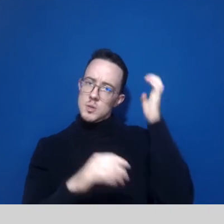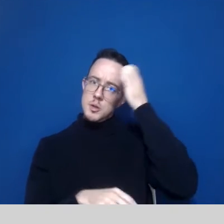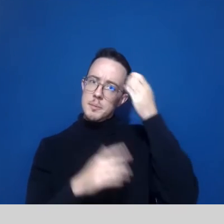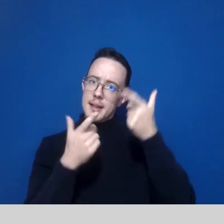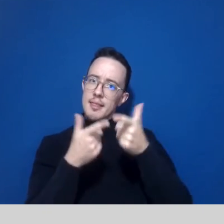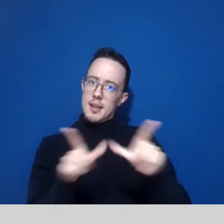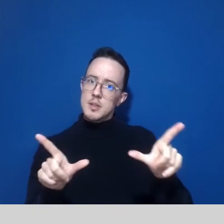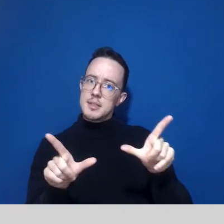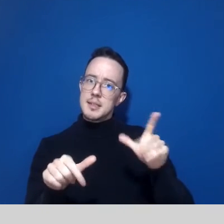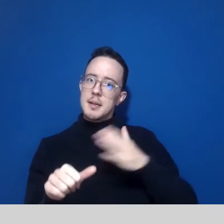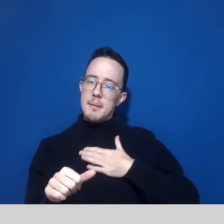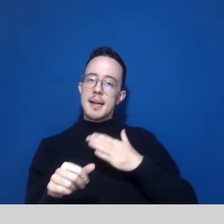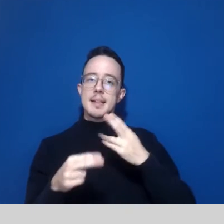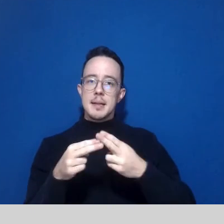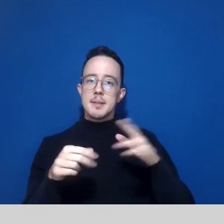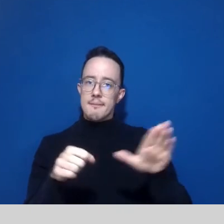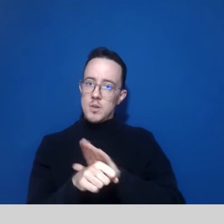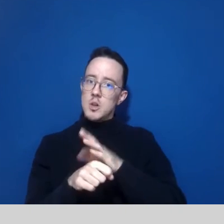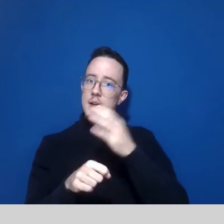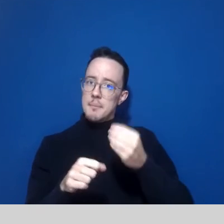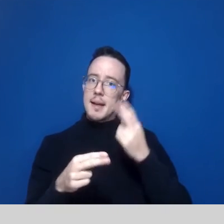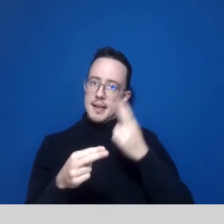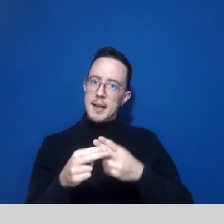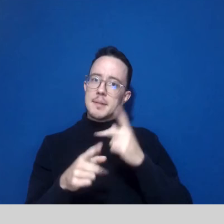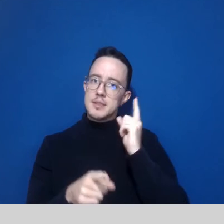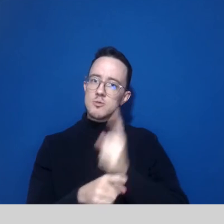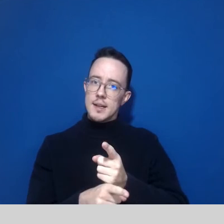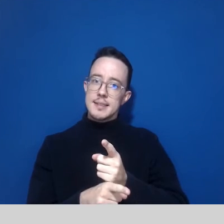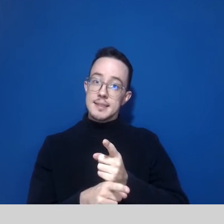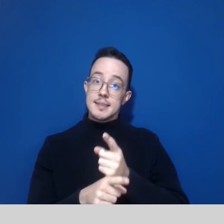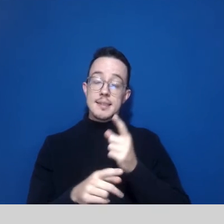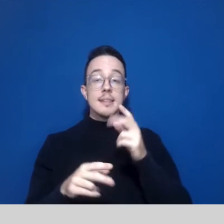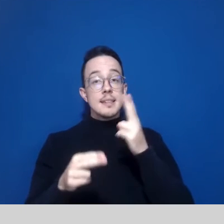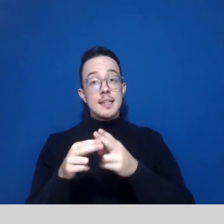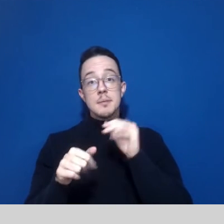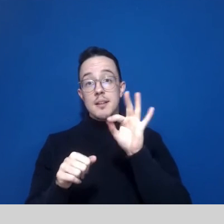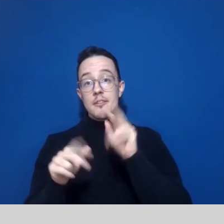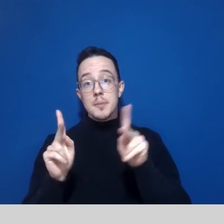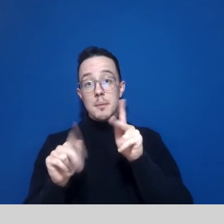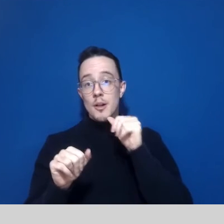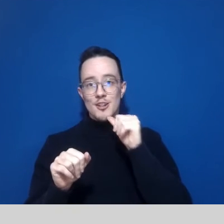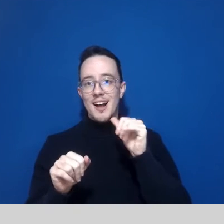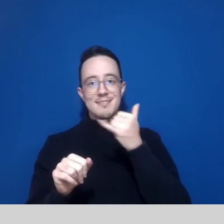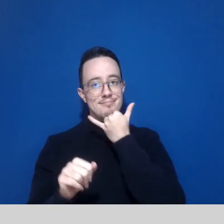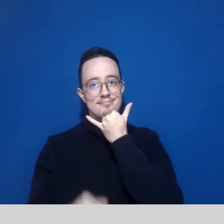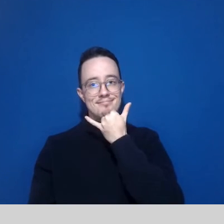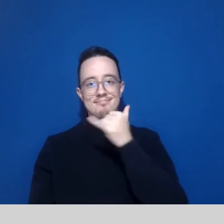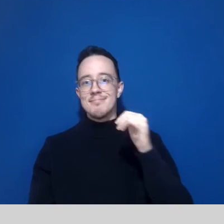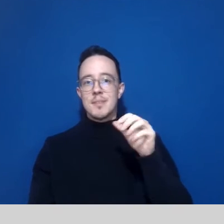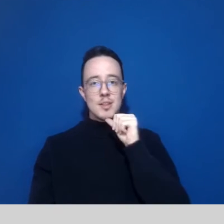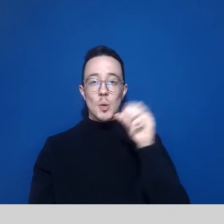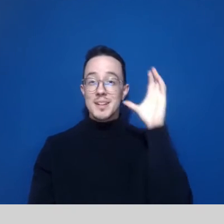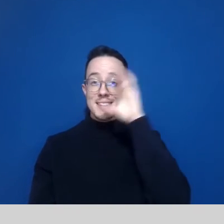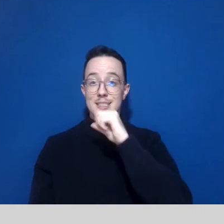Please enter a full, valid name. My name is full, and my name is valid. The names of the people cannot be invalid.